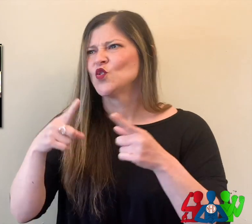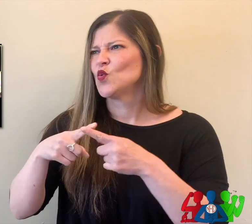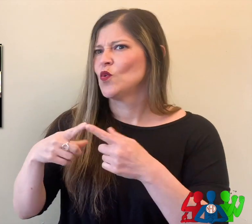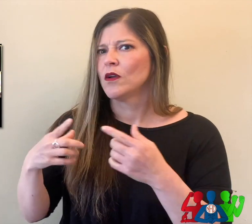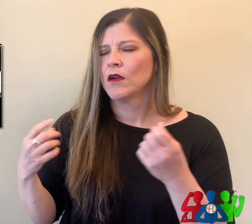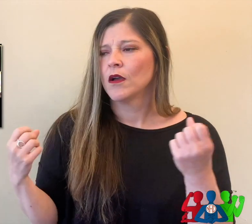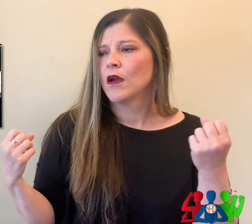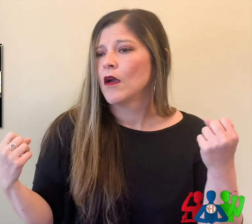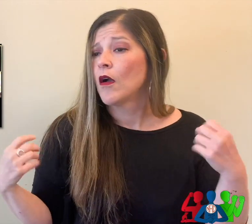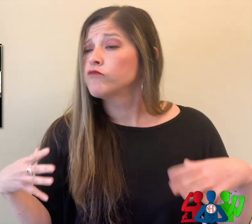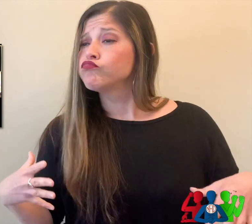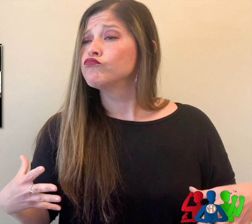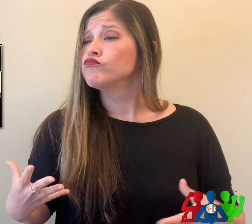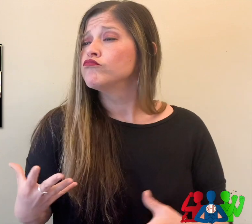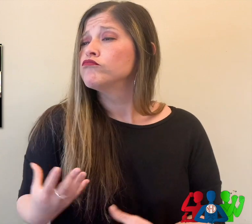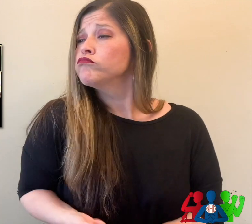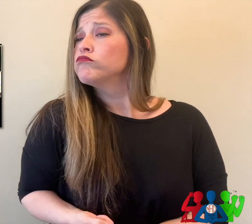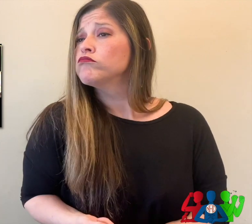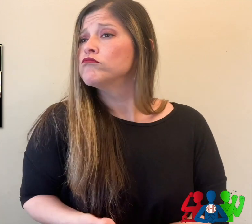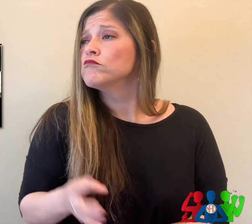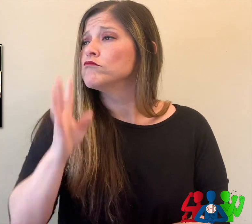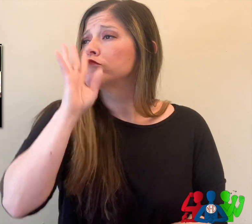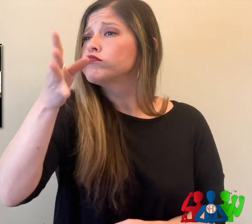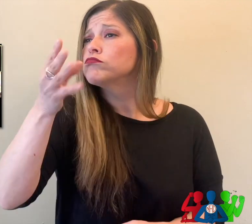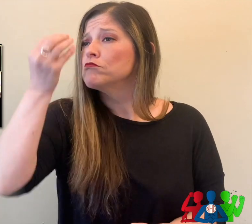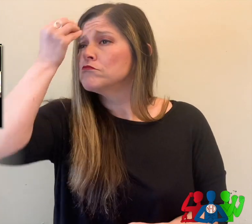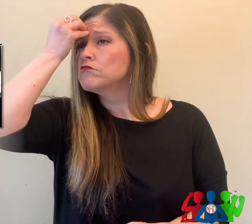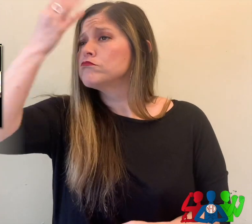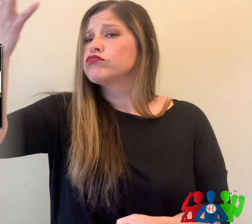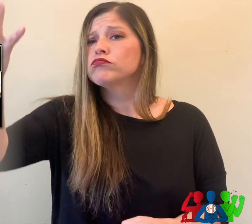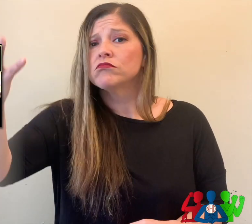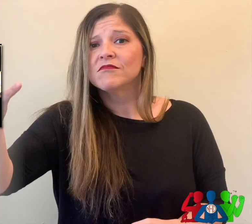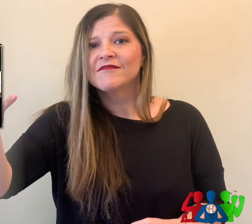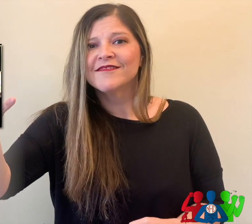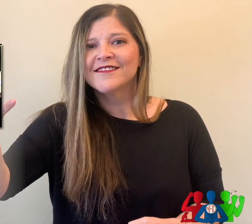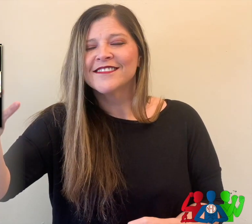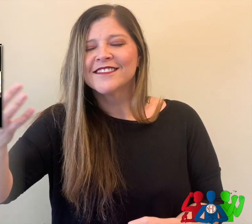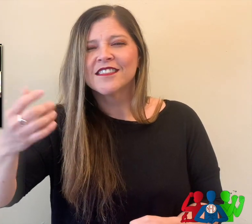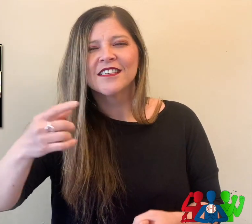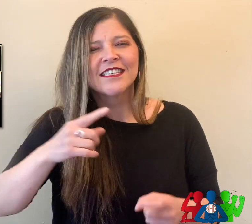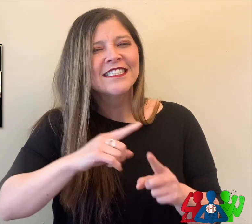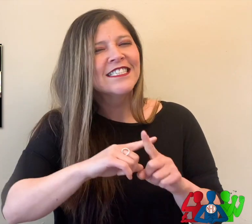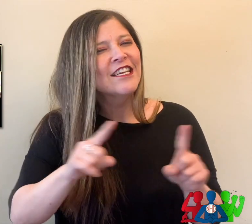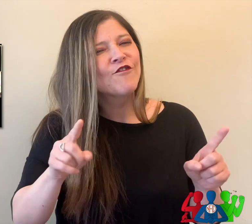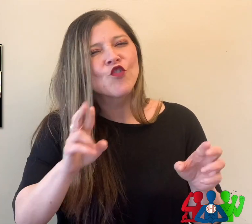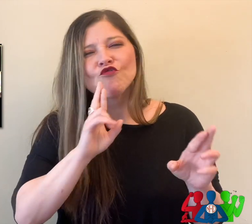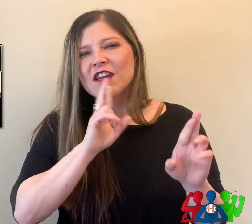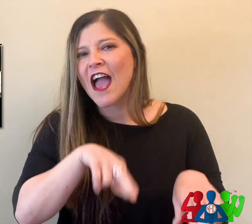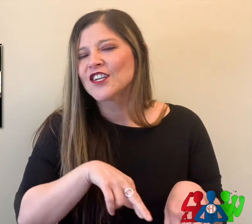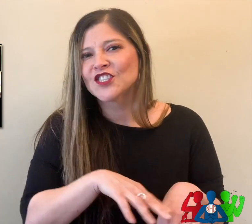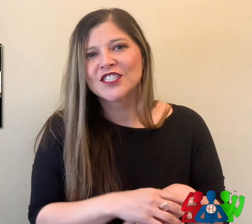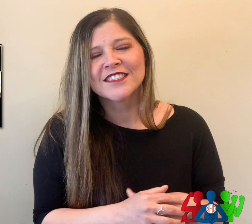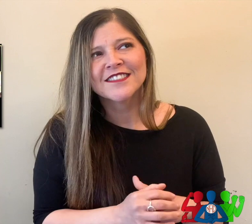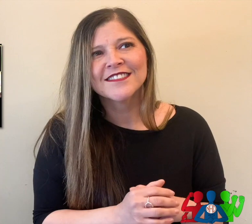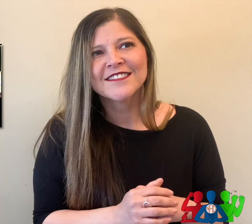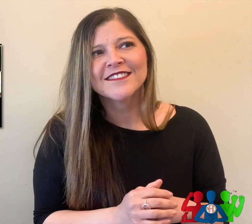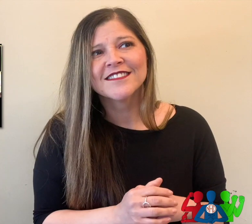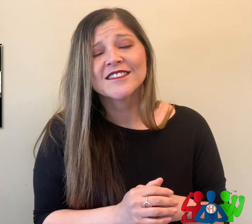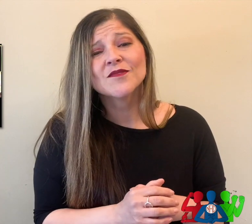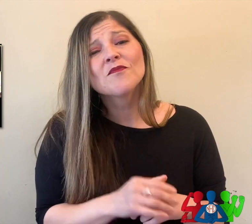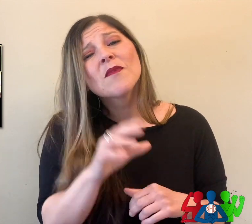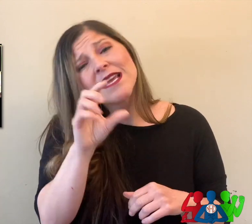the beginning when they're afraid, to the end where they're confident. Each of them will